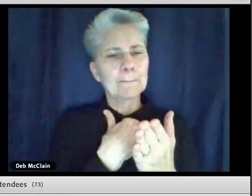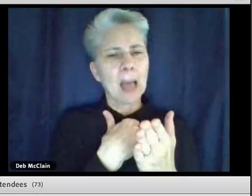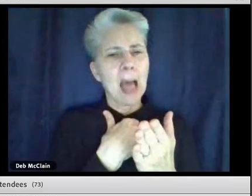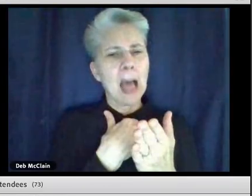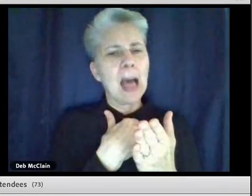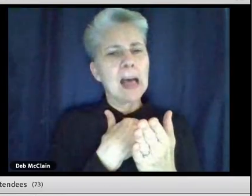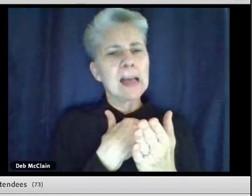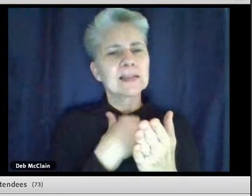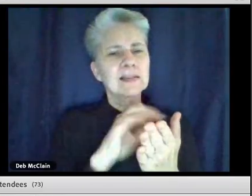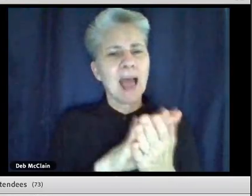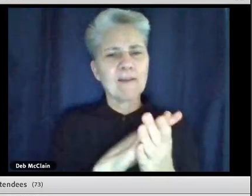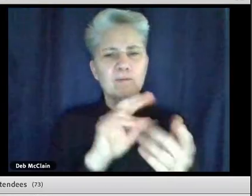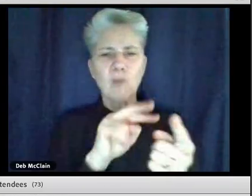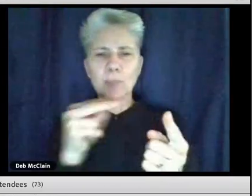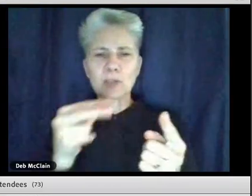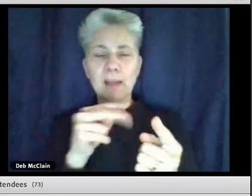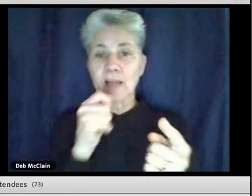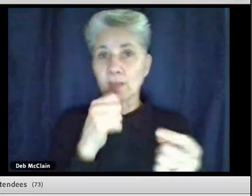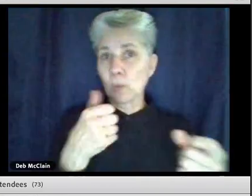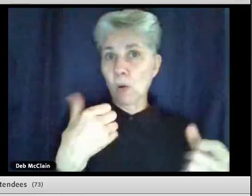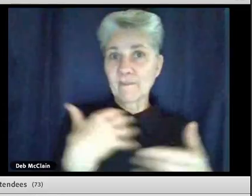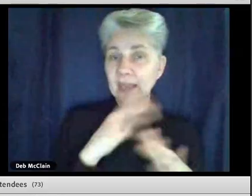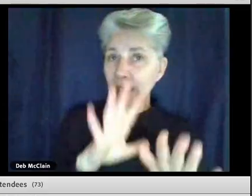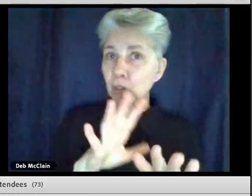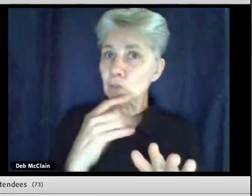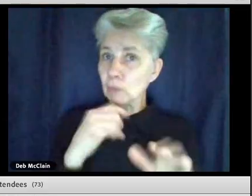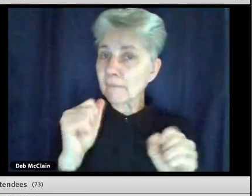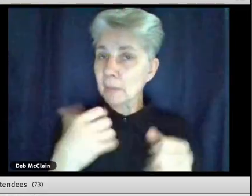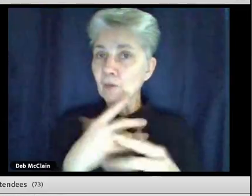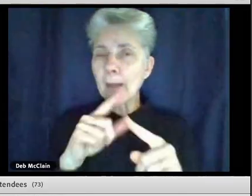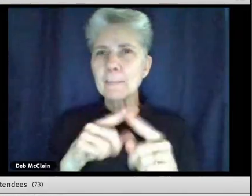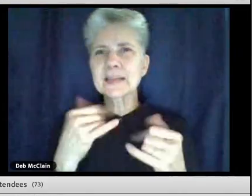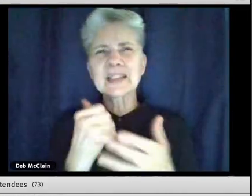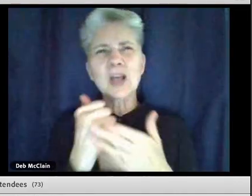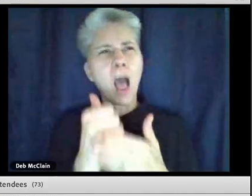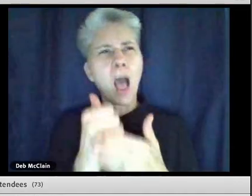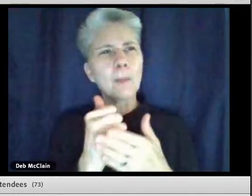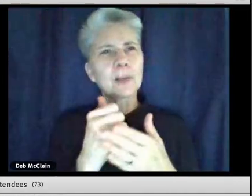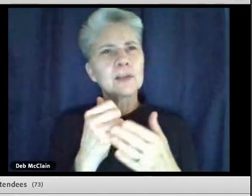But, yeah, just, again, facts can help us kind of put it in perspective, not that we don't have fears,